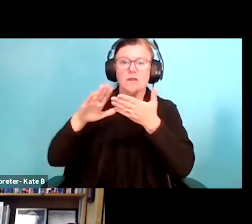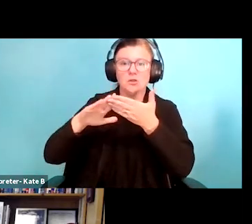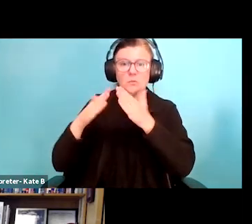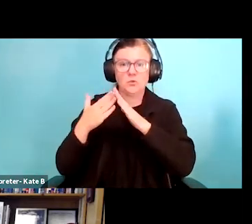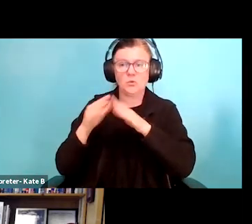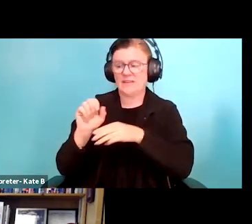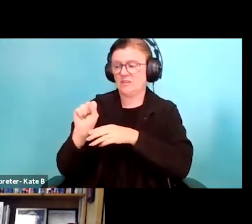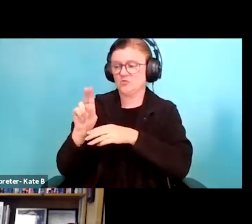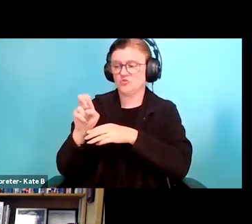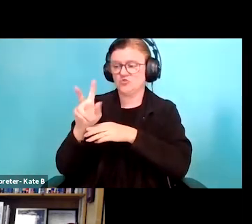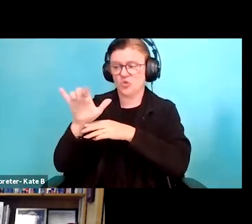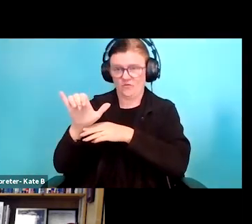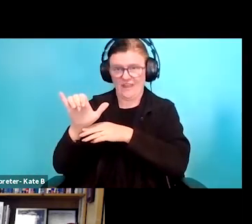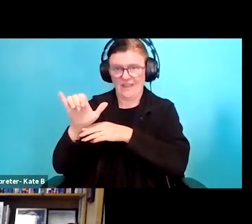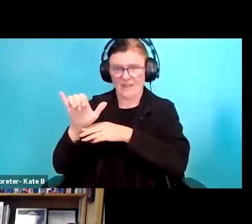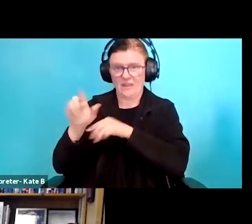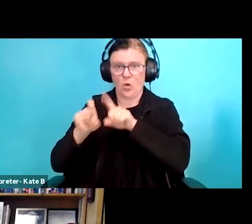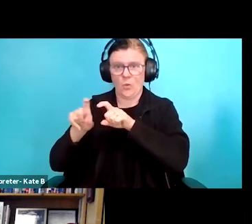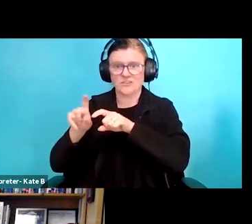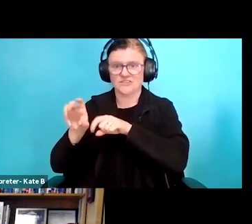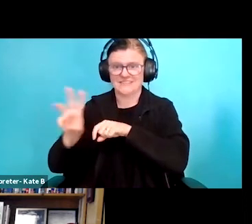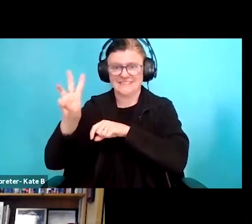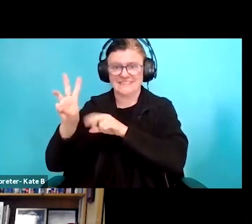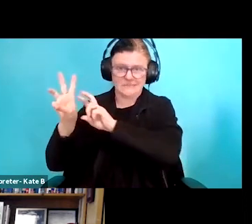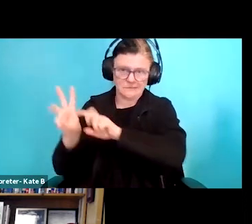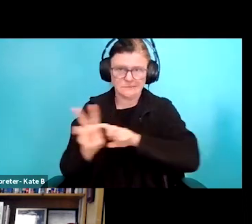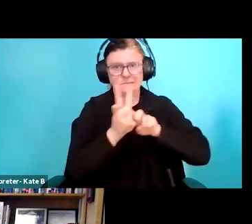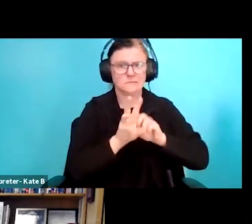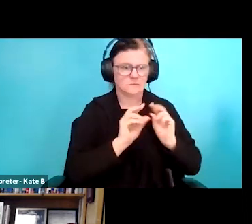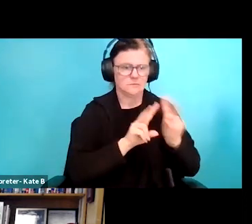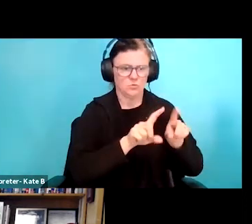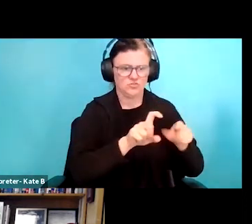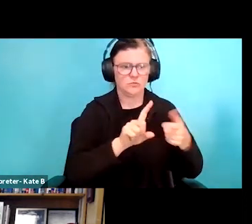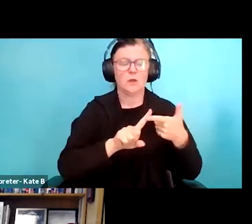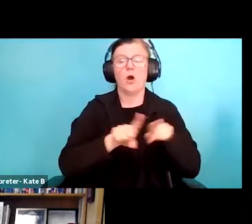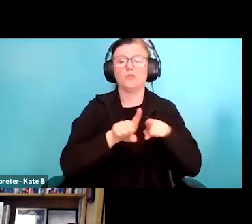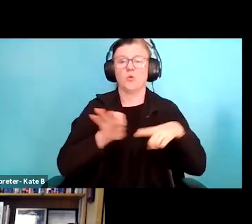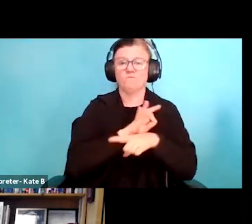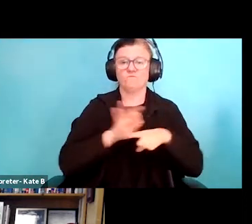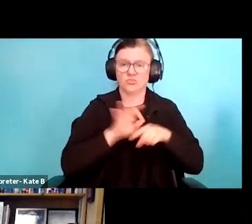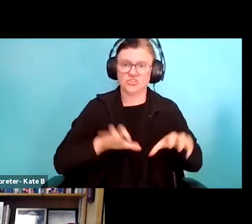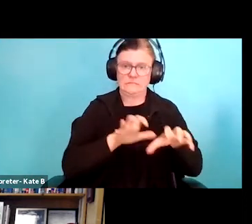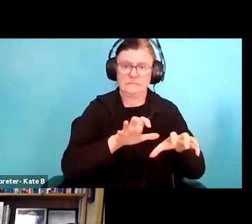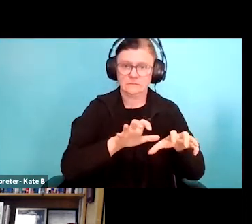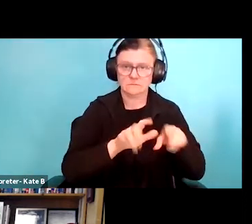questions that focus on functional disability yes no questions. They have questions from the